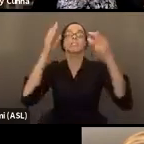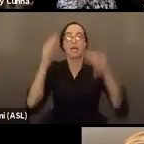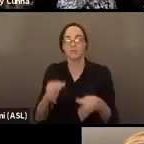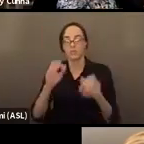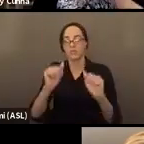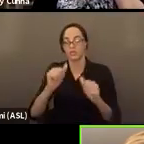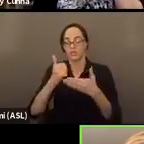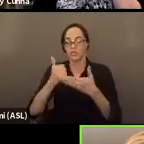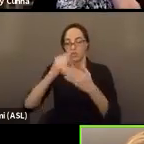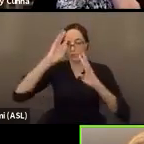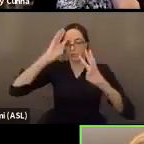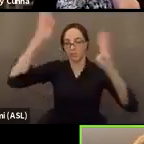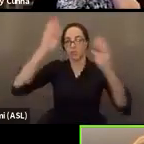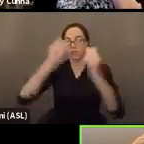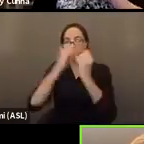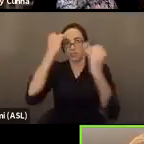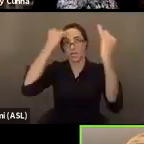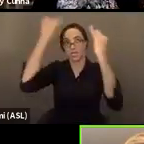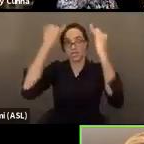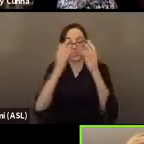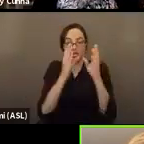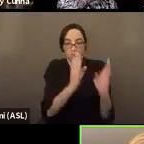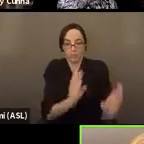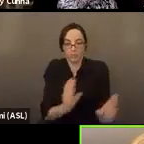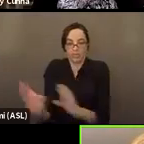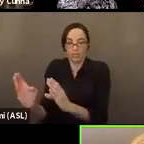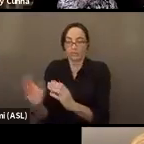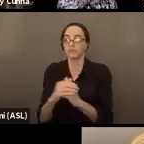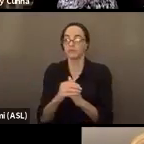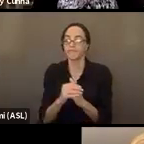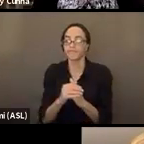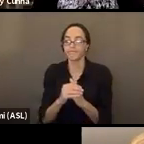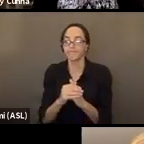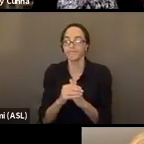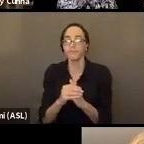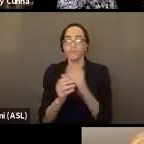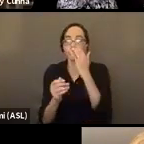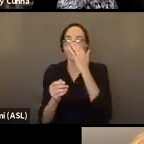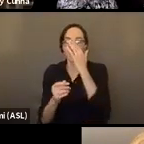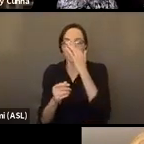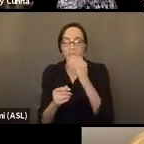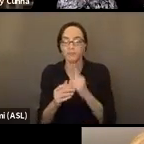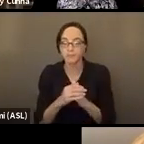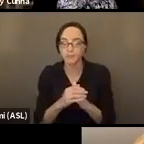that's great um shirley can i jump in on that one sure absolutely so i just wanted